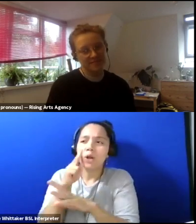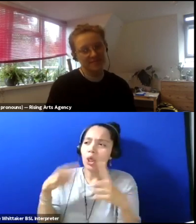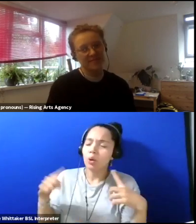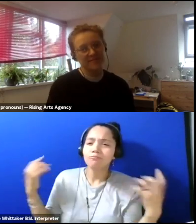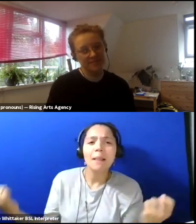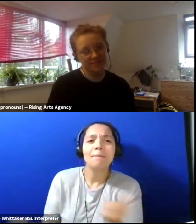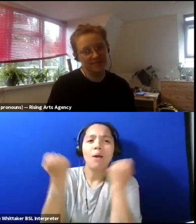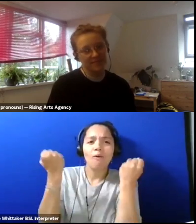We looked really strong.